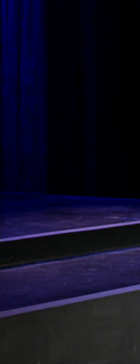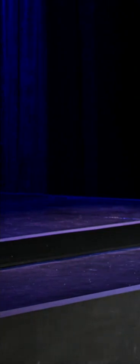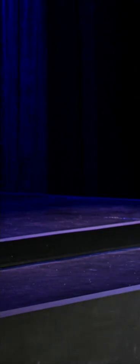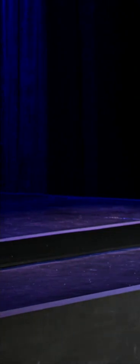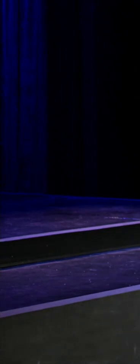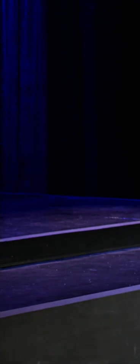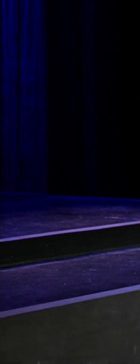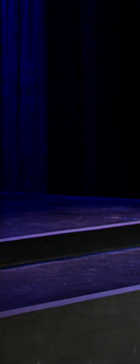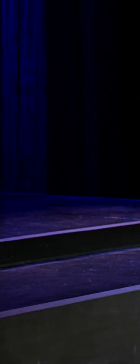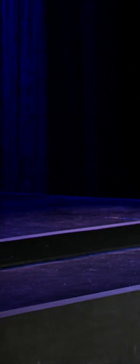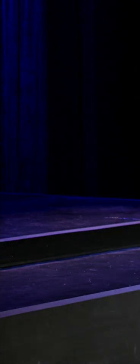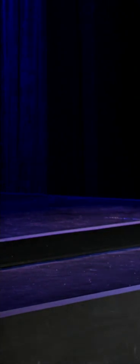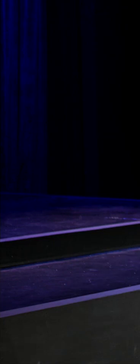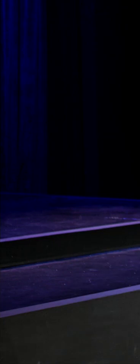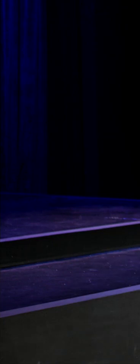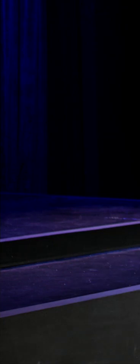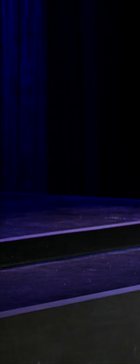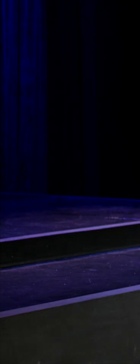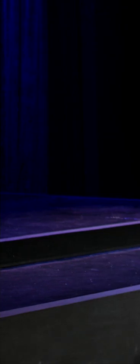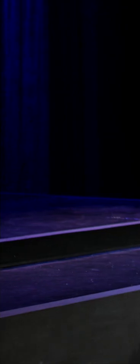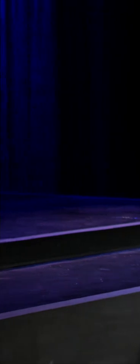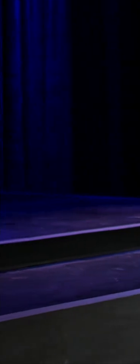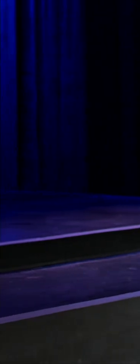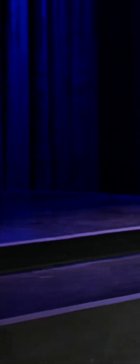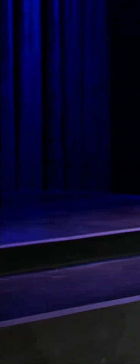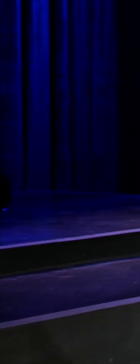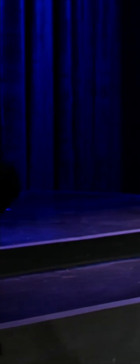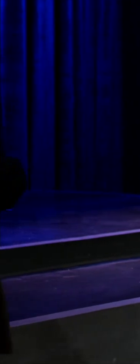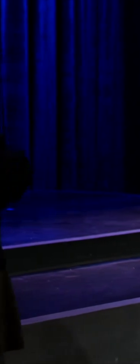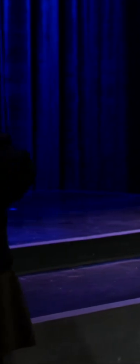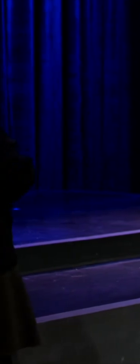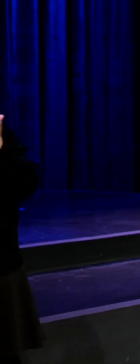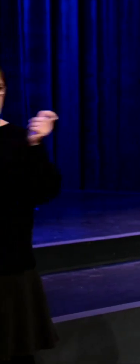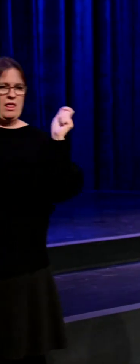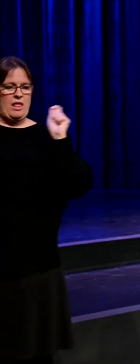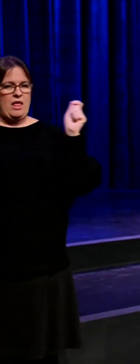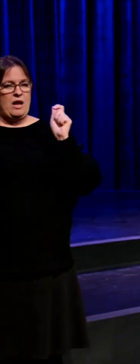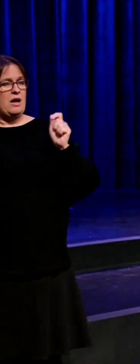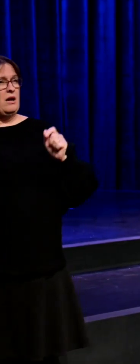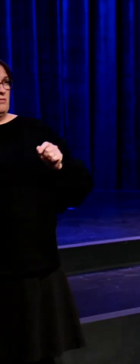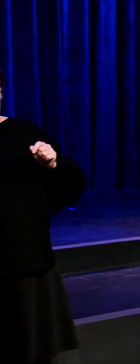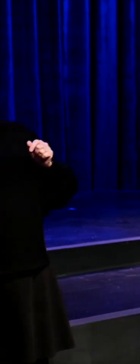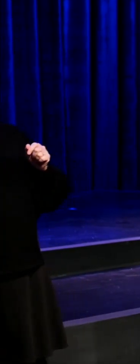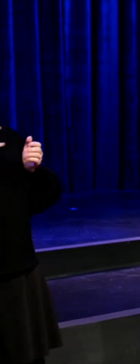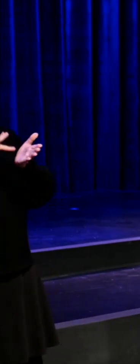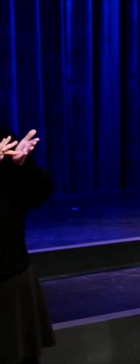medications and adjustments. And for me medication alone wasn't enough to manage my seizures I also